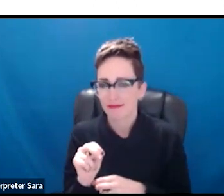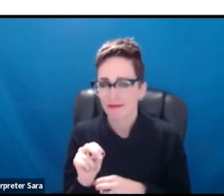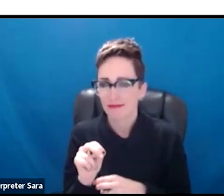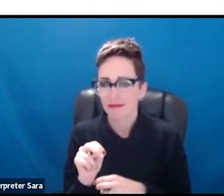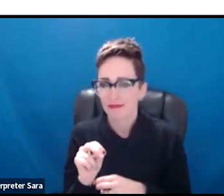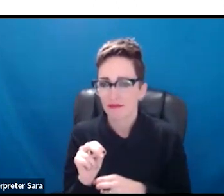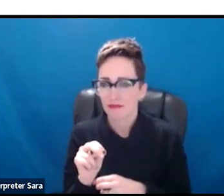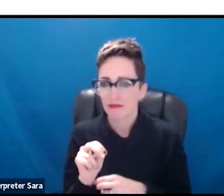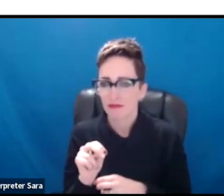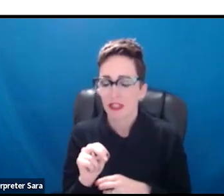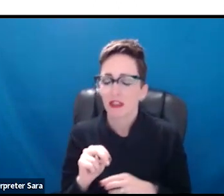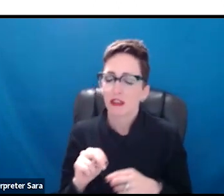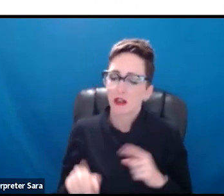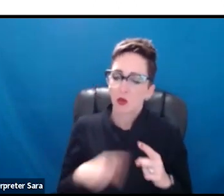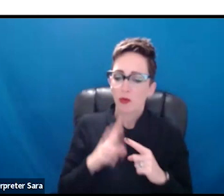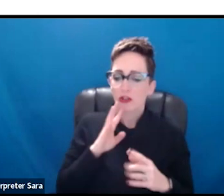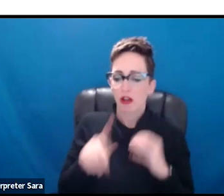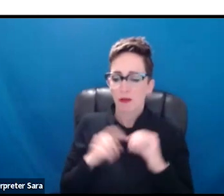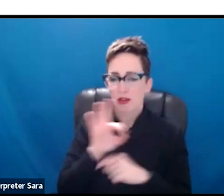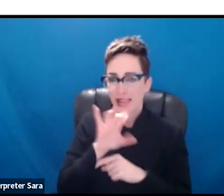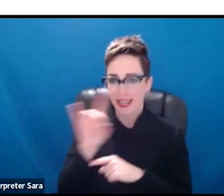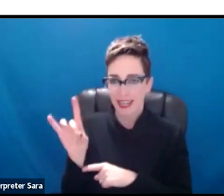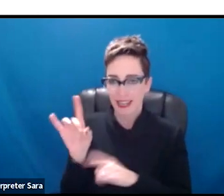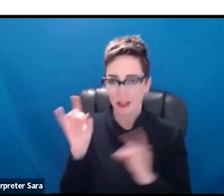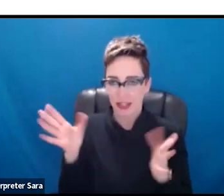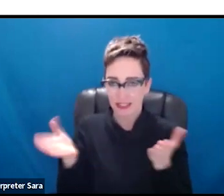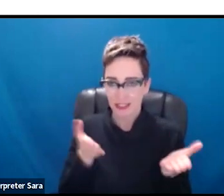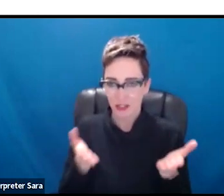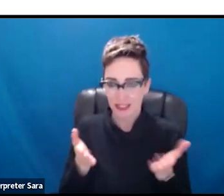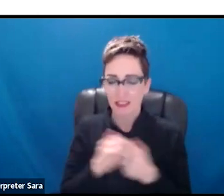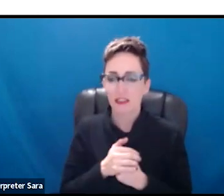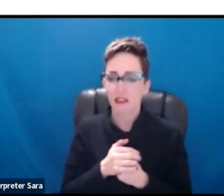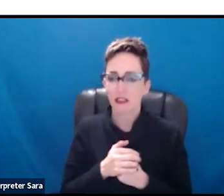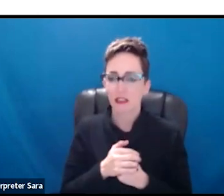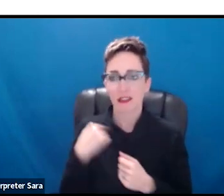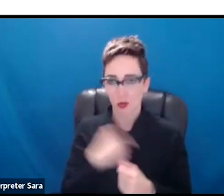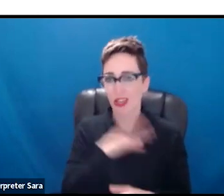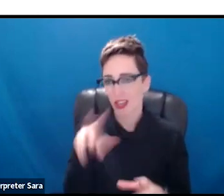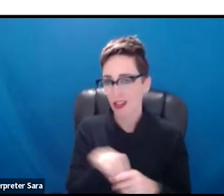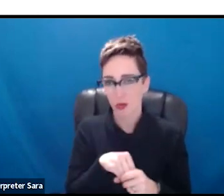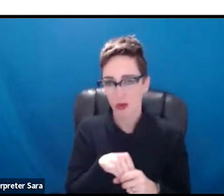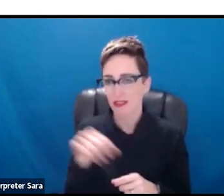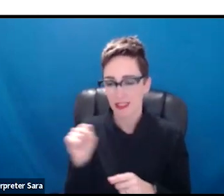is that when we're talking about 988 crisis services, we're talking about substance use disorders as well.